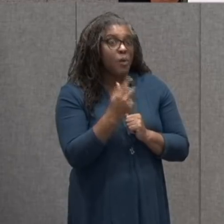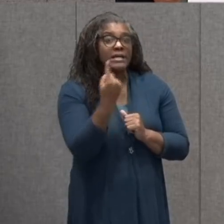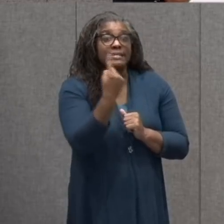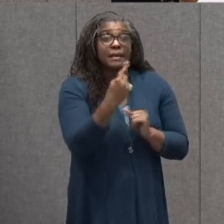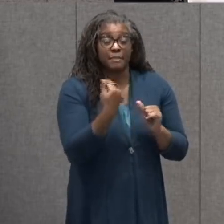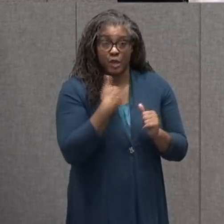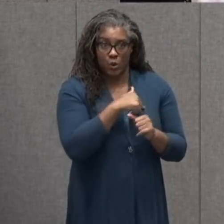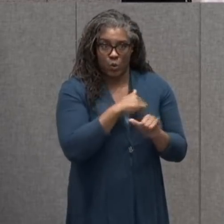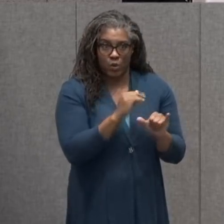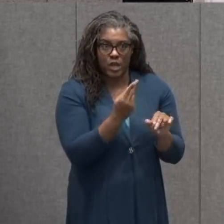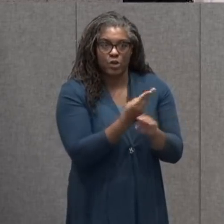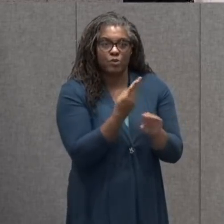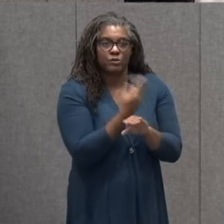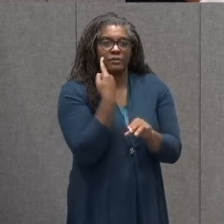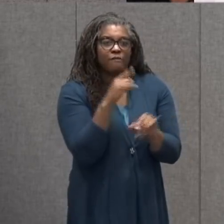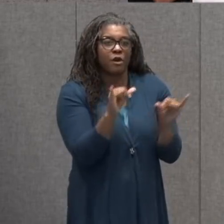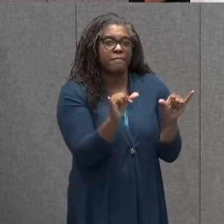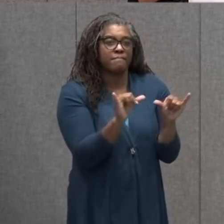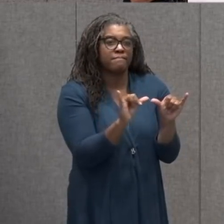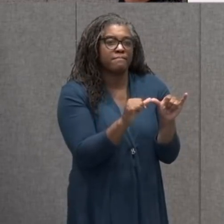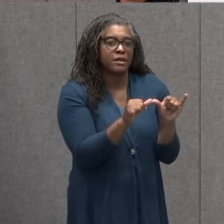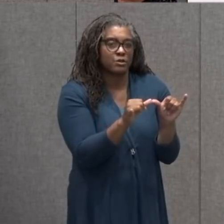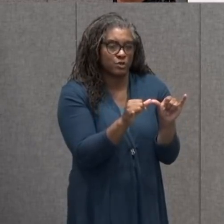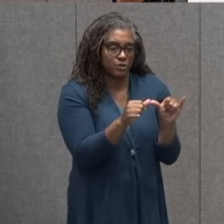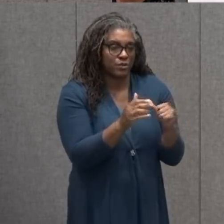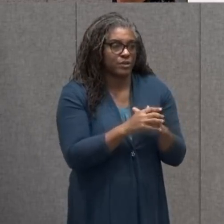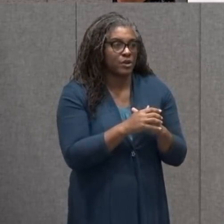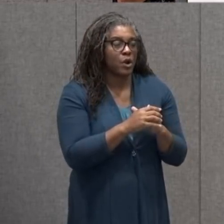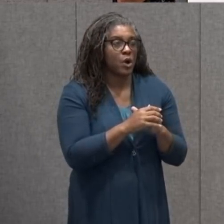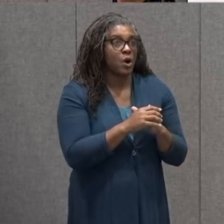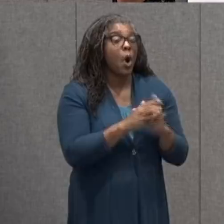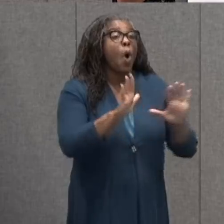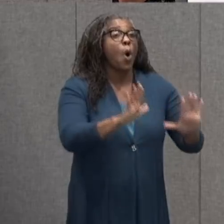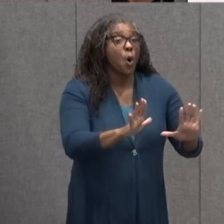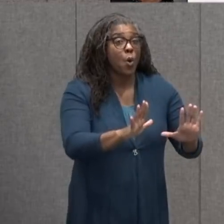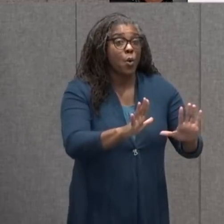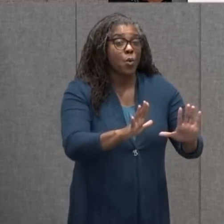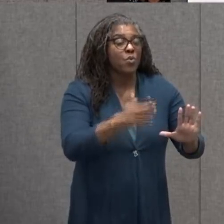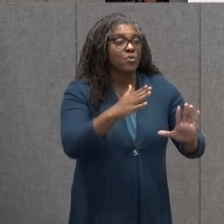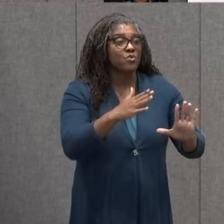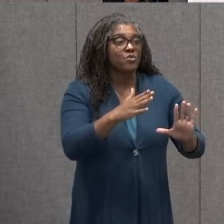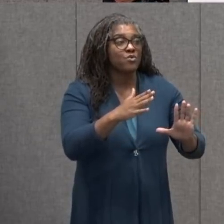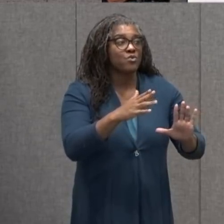It is. Um, oh, so it's a tape measure,